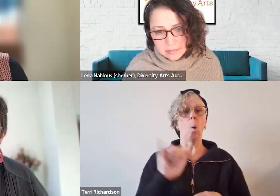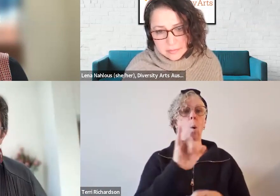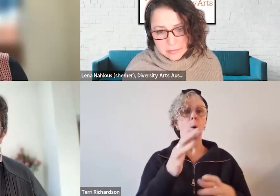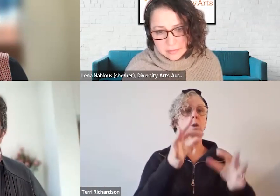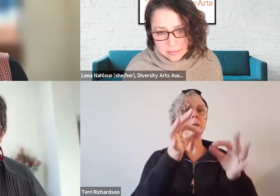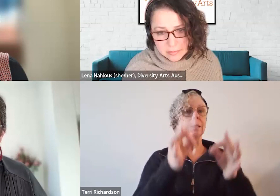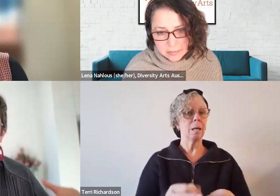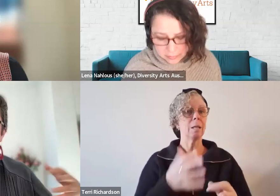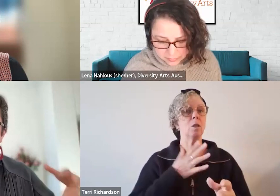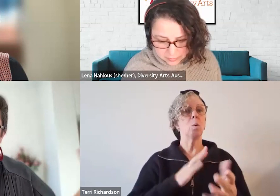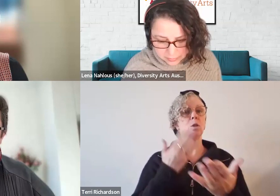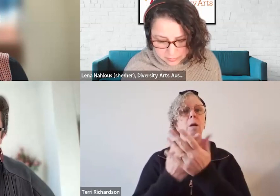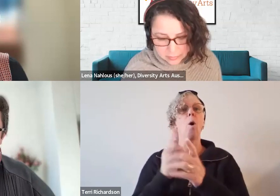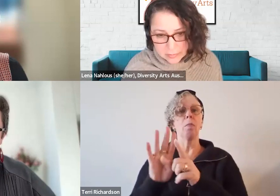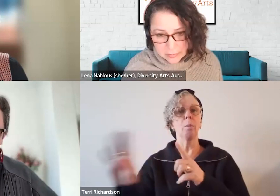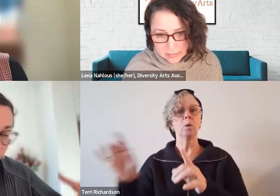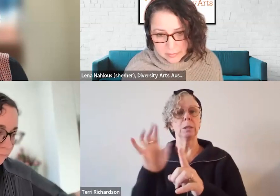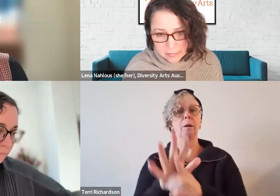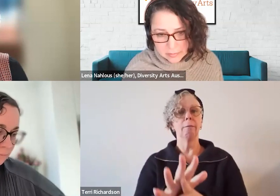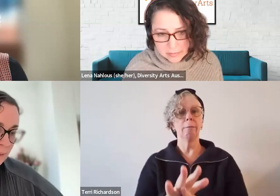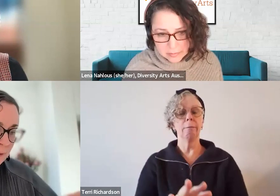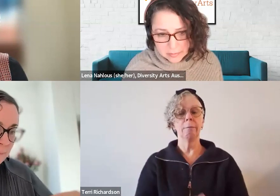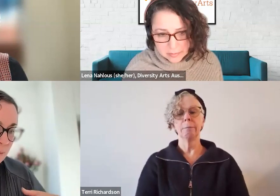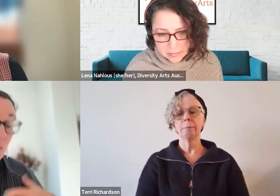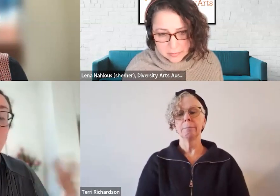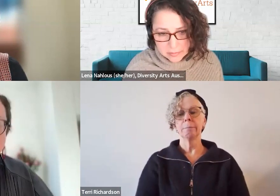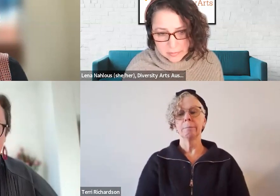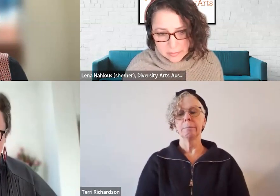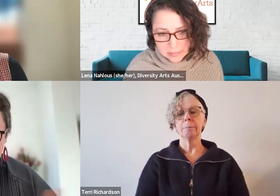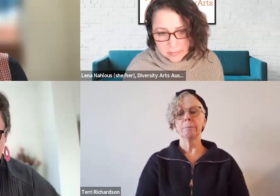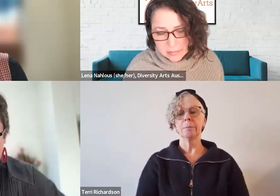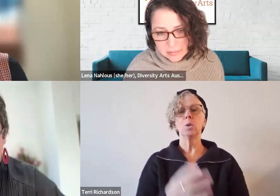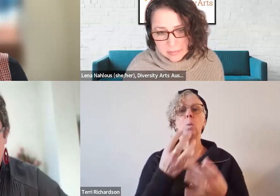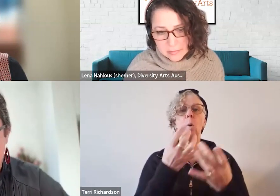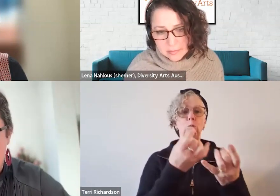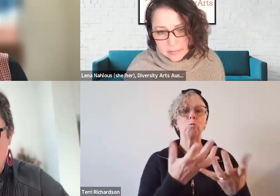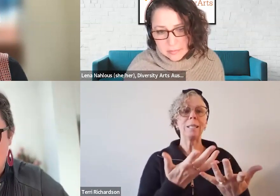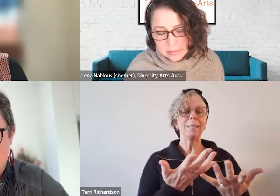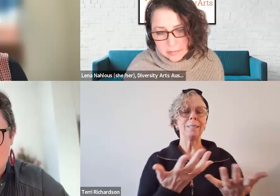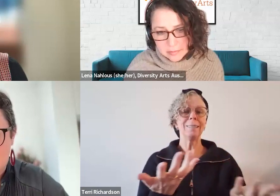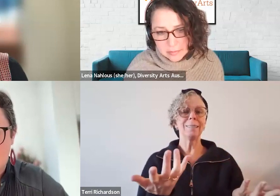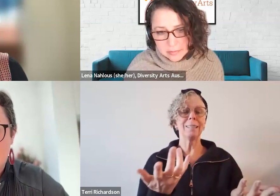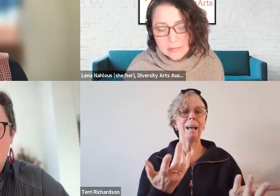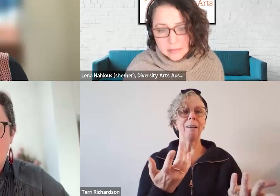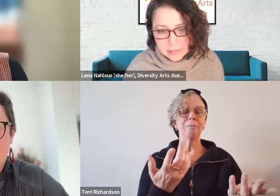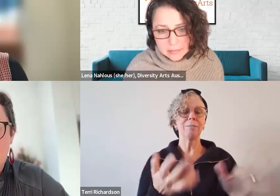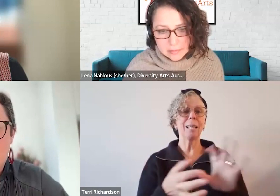out a board appointment for something that you have already got a direct connection to.